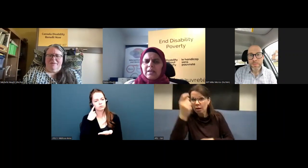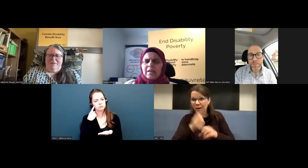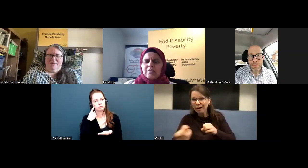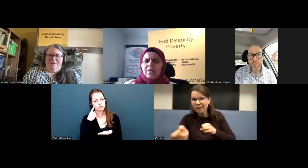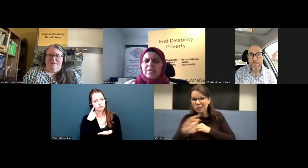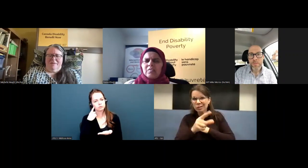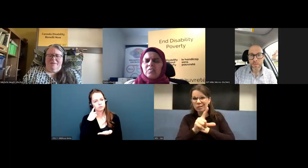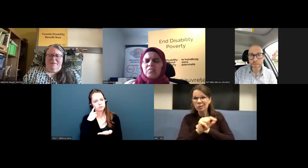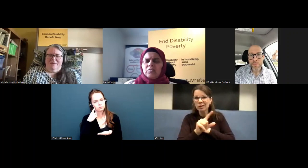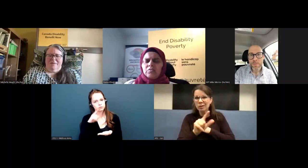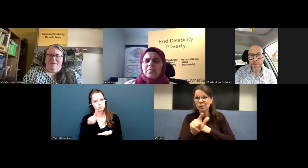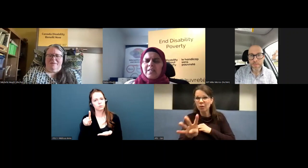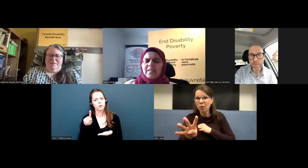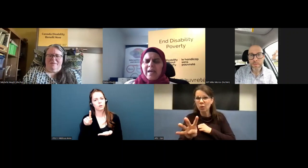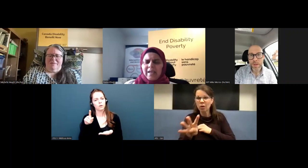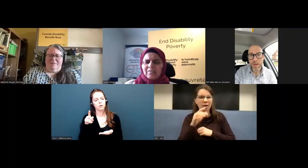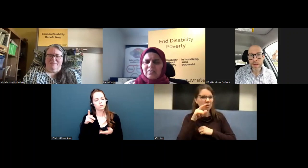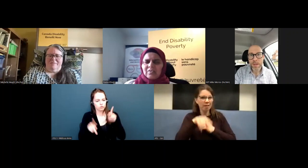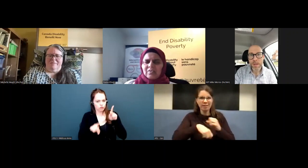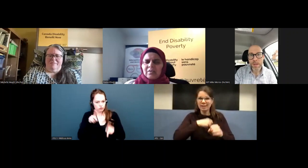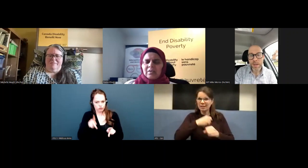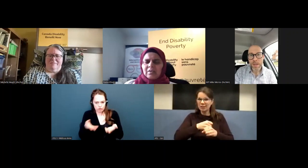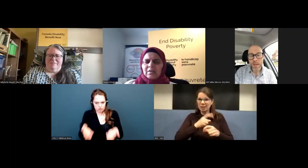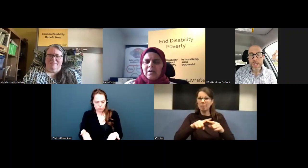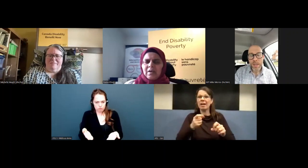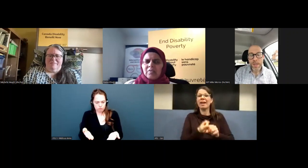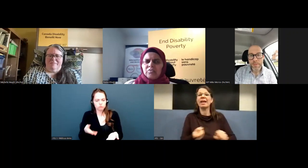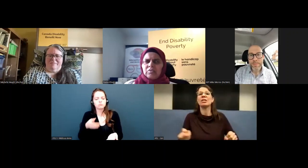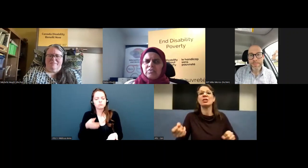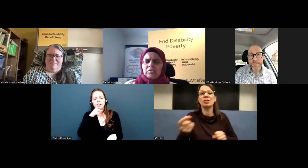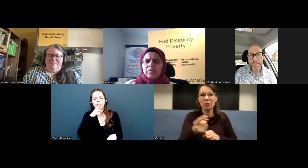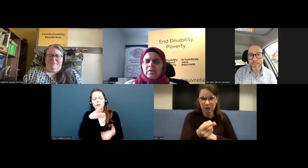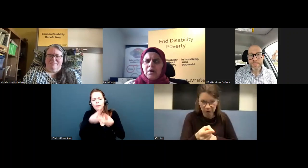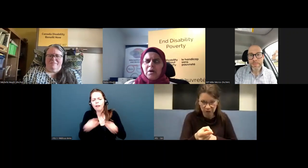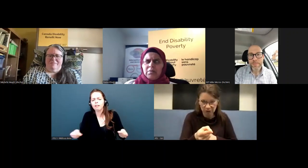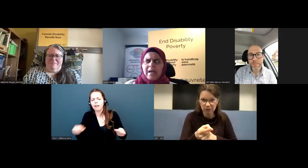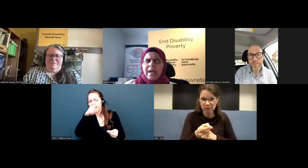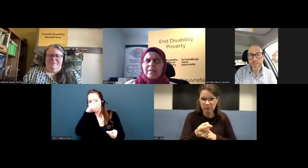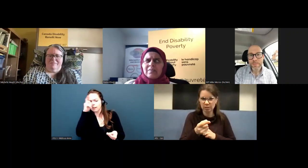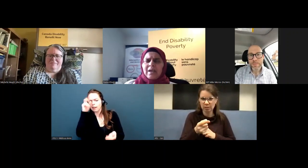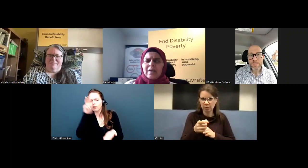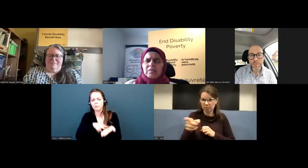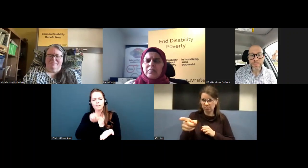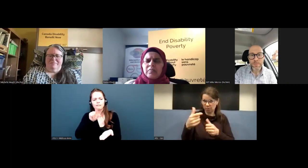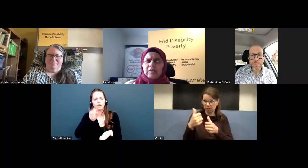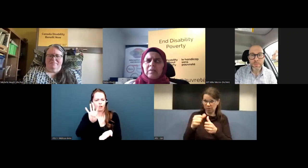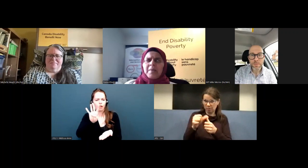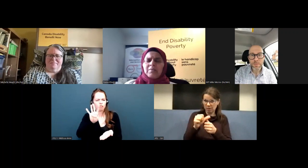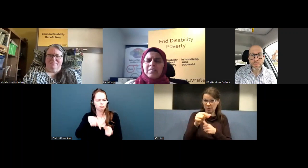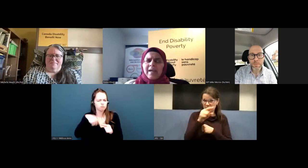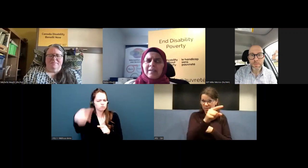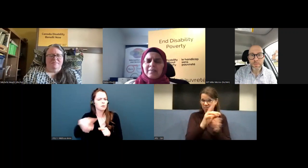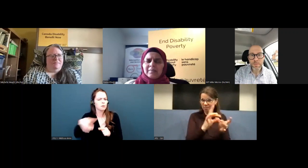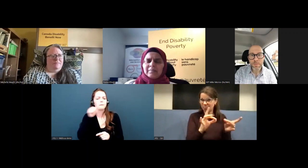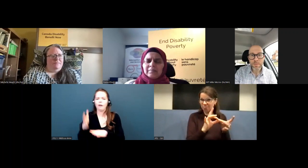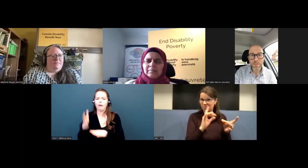AND NOT ANY SOONER THAN THAT. DO YOU RECALL THAT? HOW DO YOU FEEL ABOUT THAT?